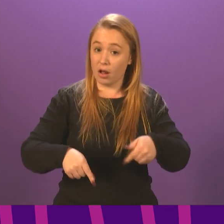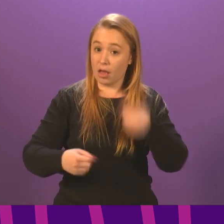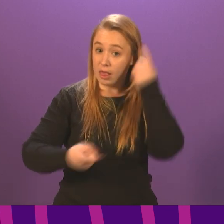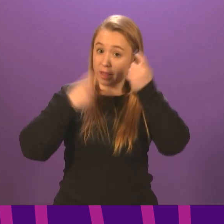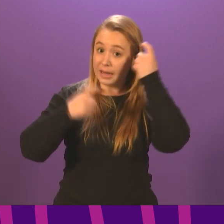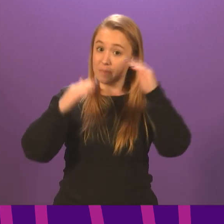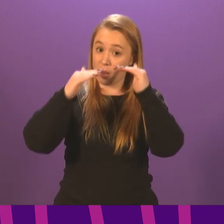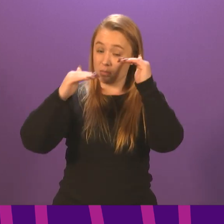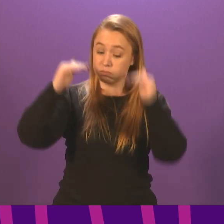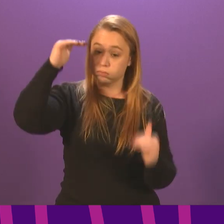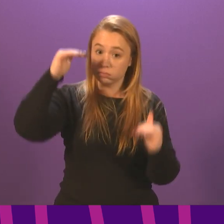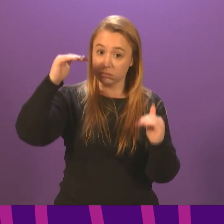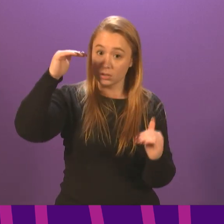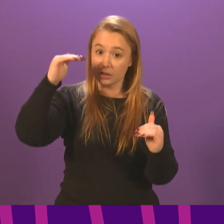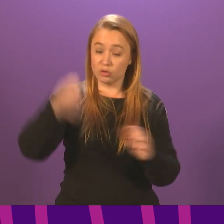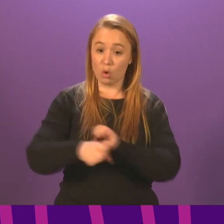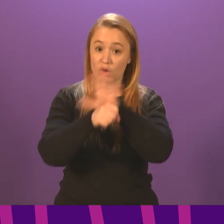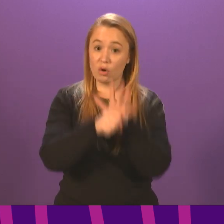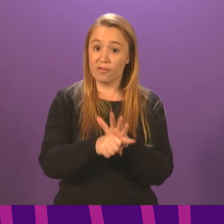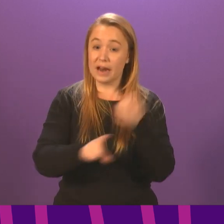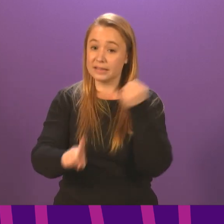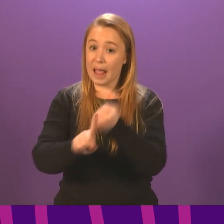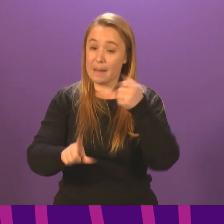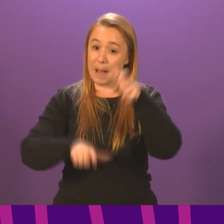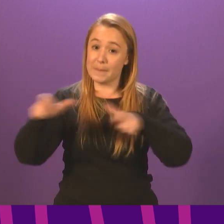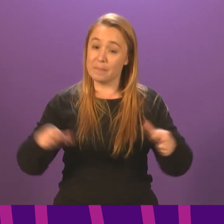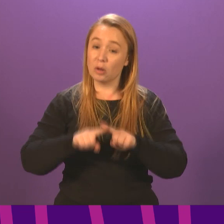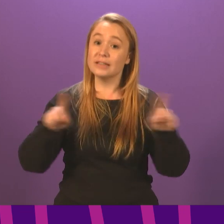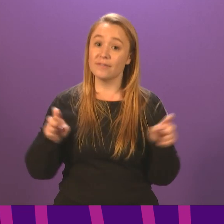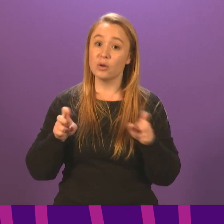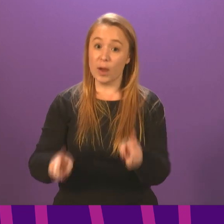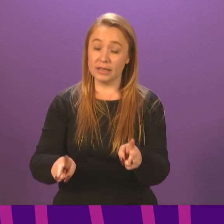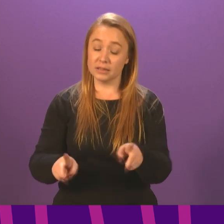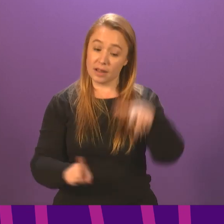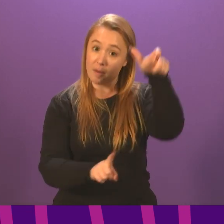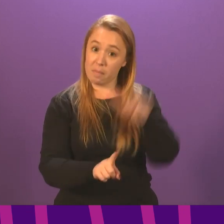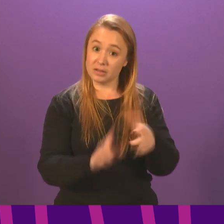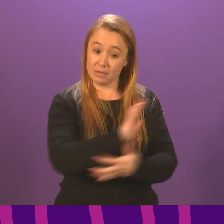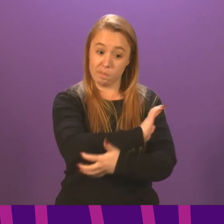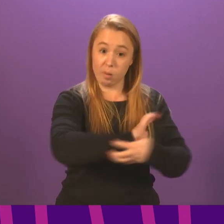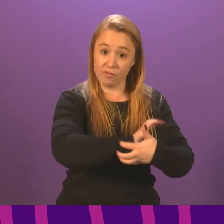of Covid-19 on those in Scotland who are living in the deepest poverty? We know that the roll-out